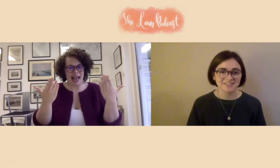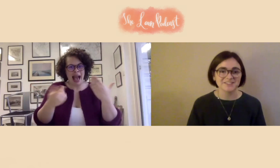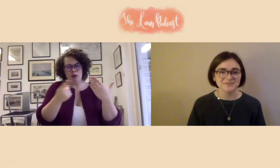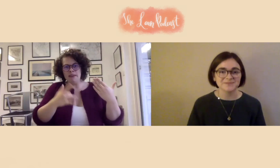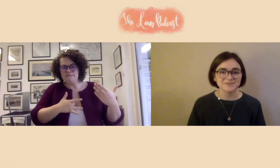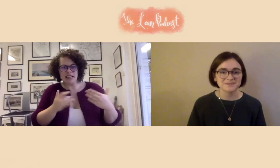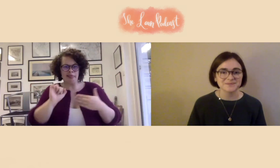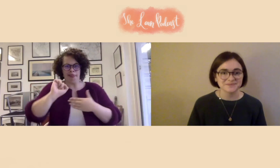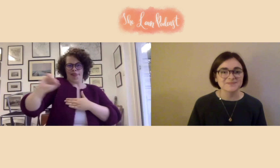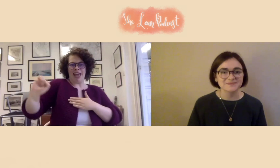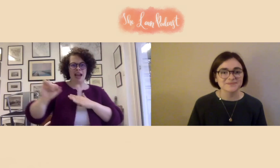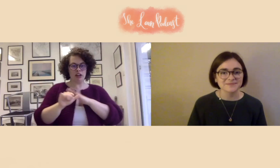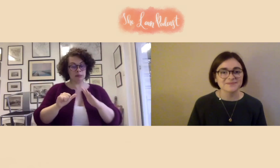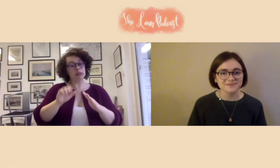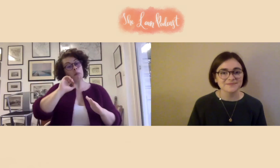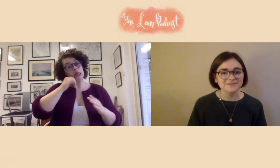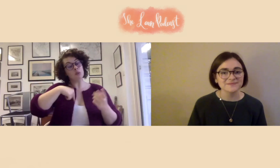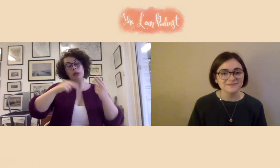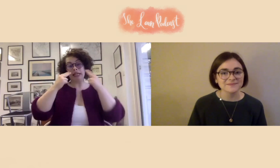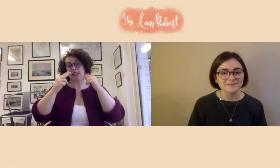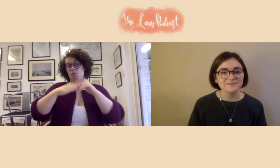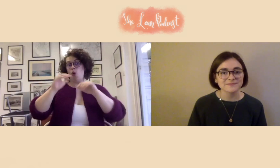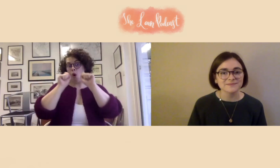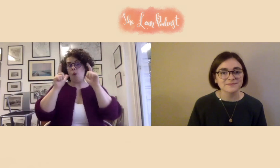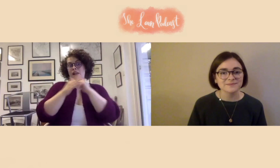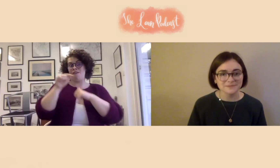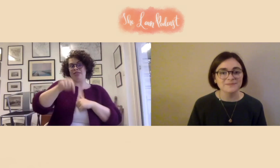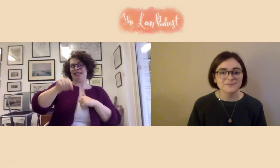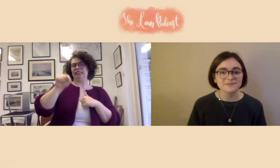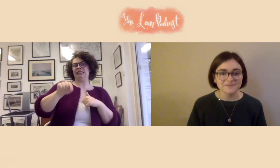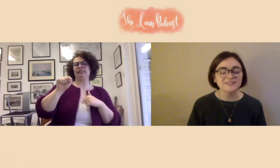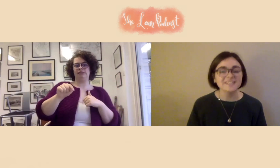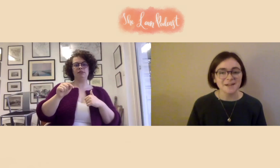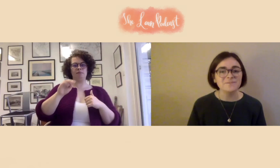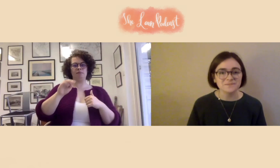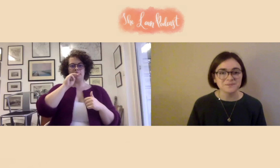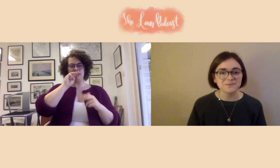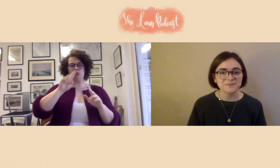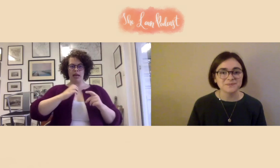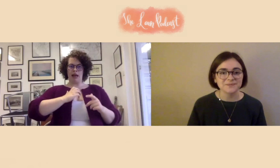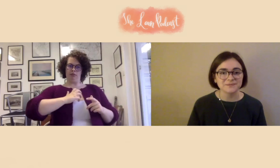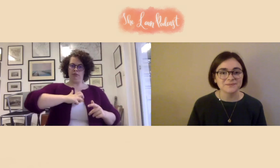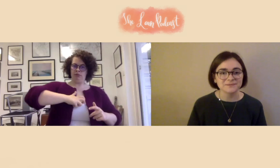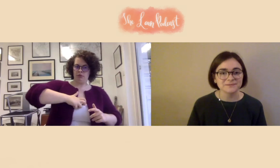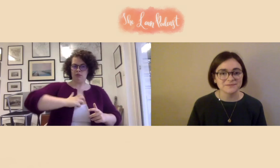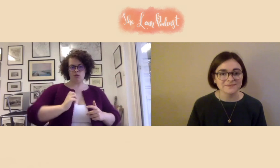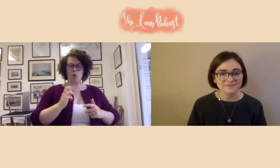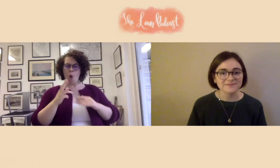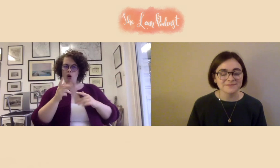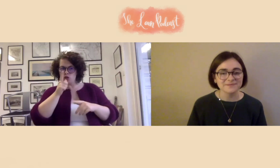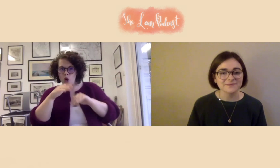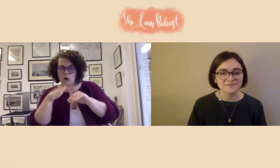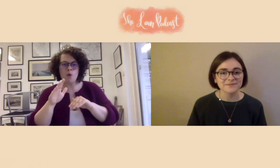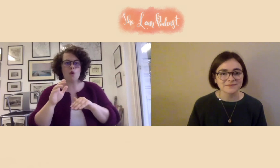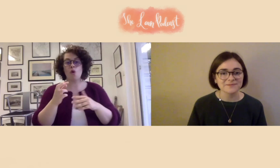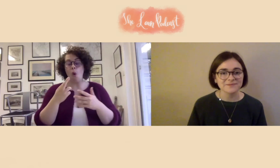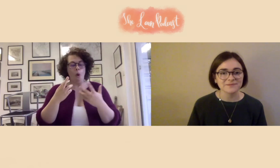and their experiences. And we need, much more awareness about how we can adopt in order to get the best service possible to the deaf community.